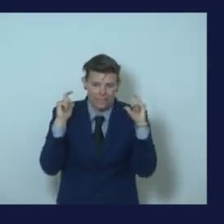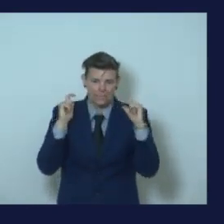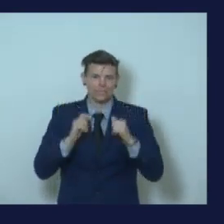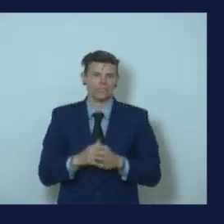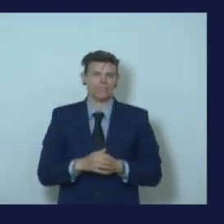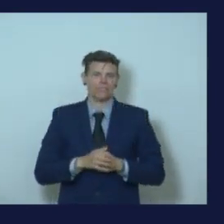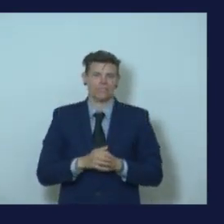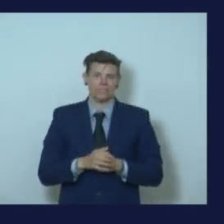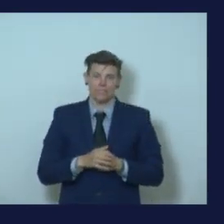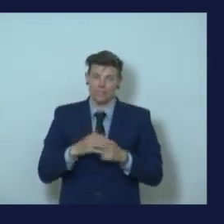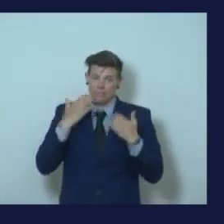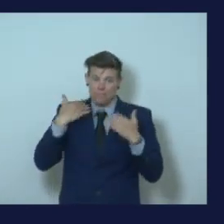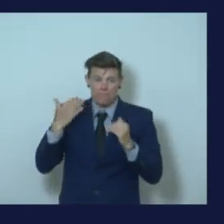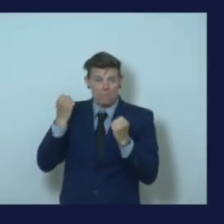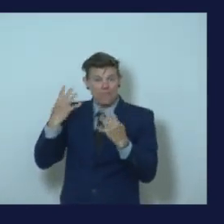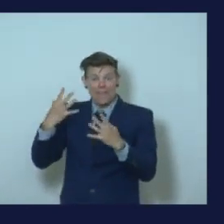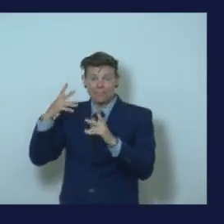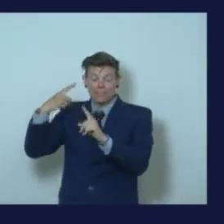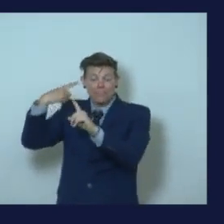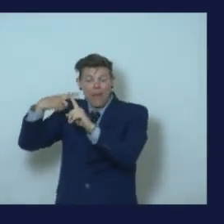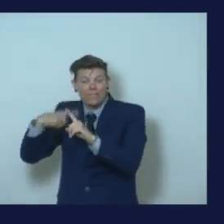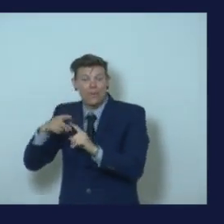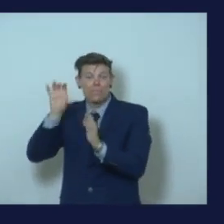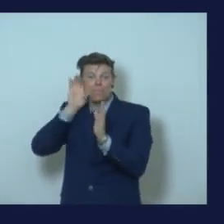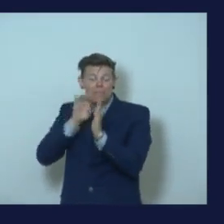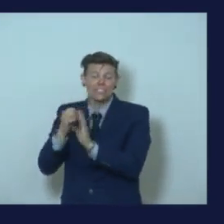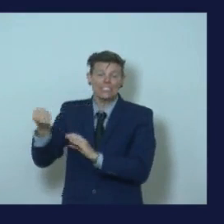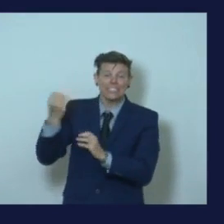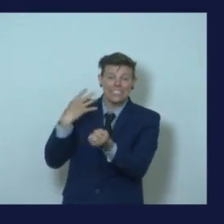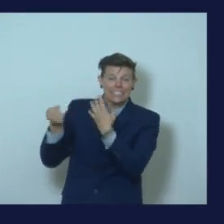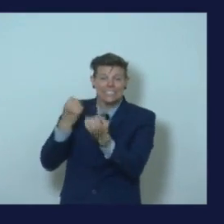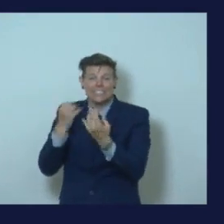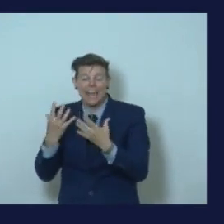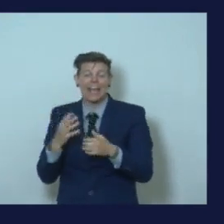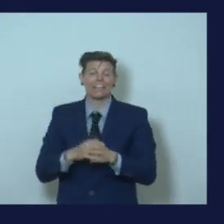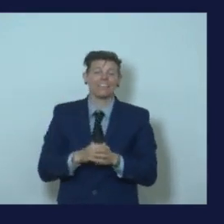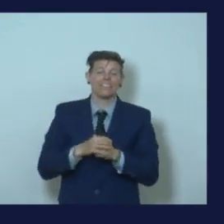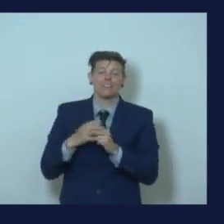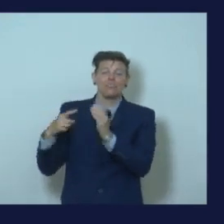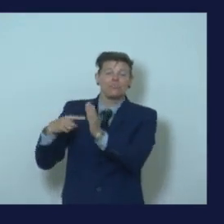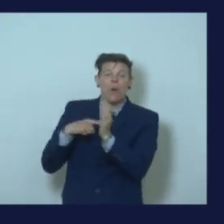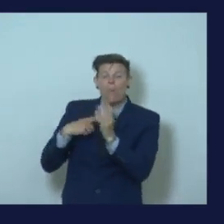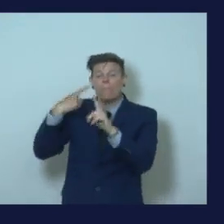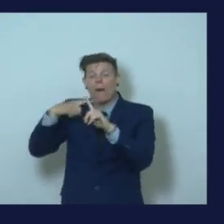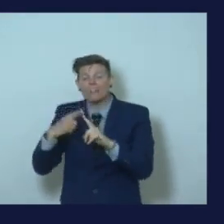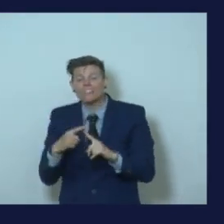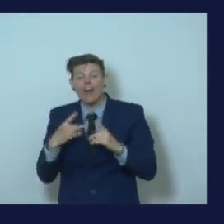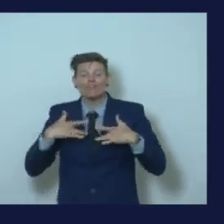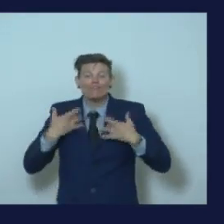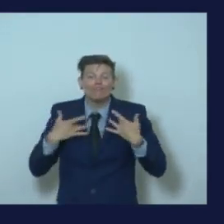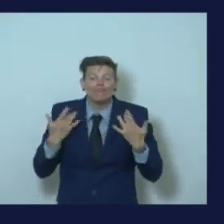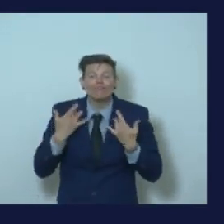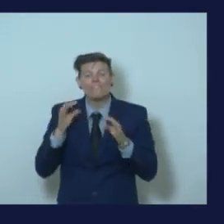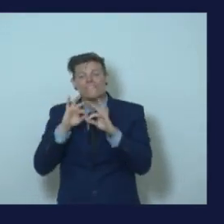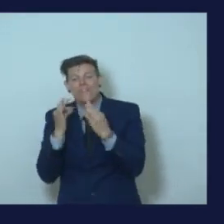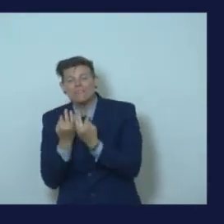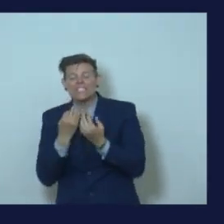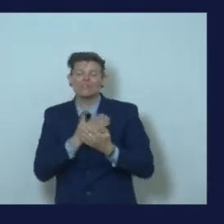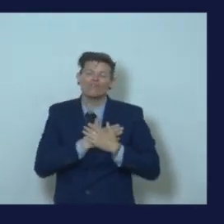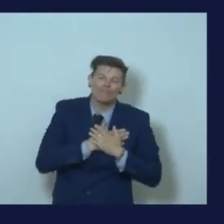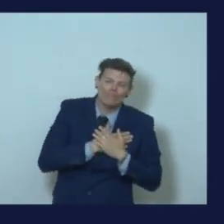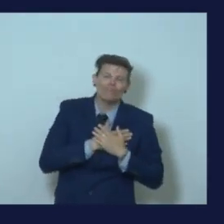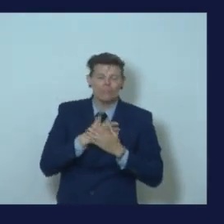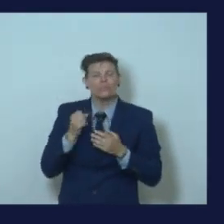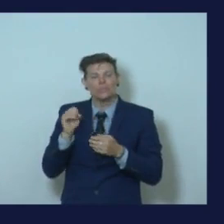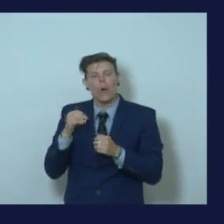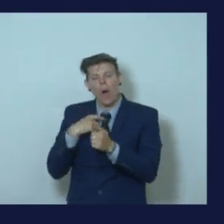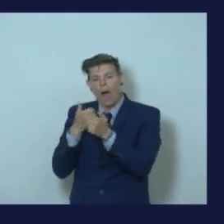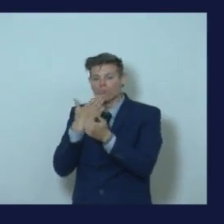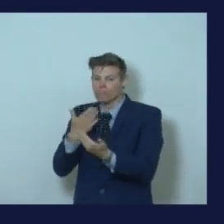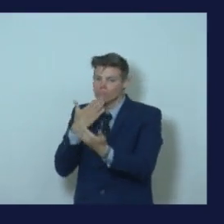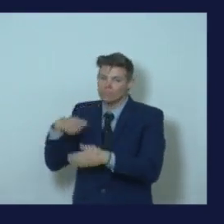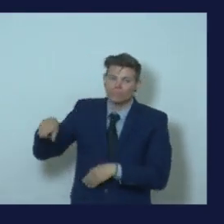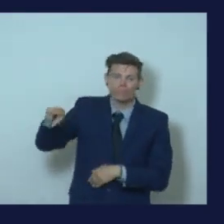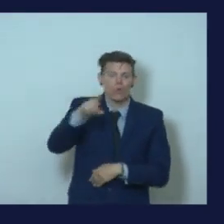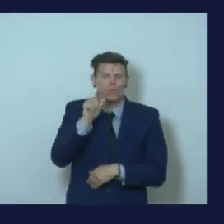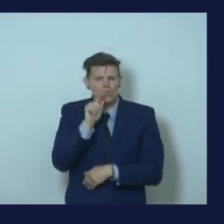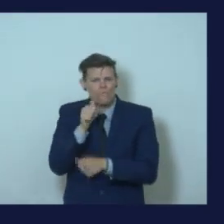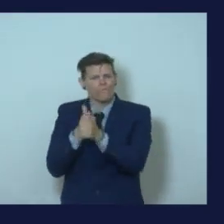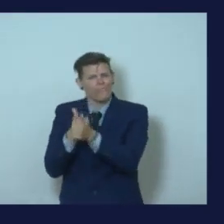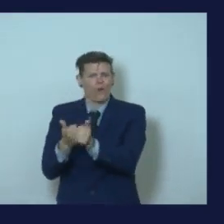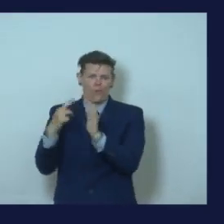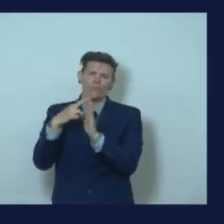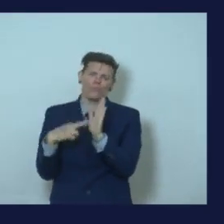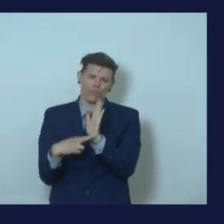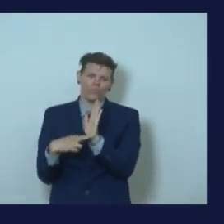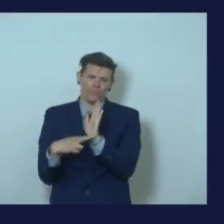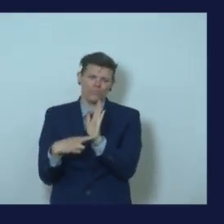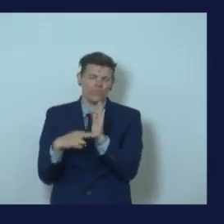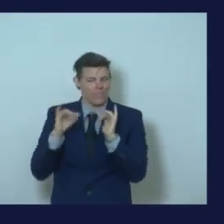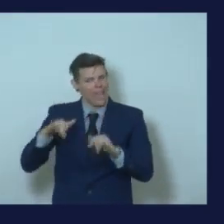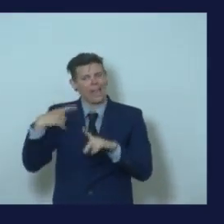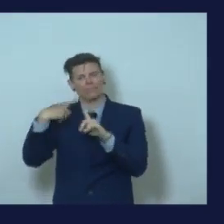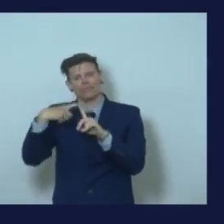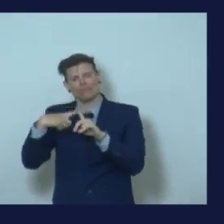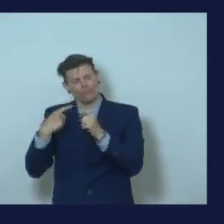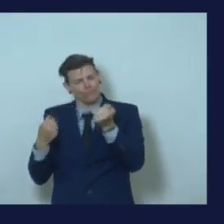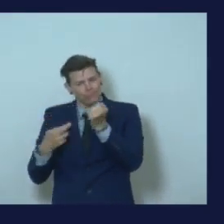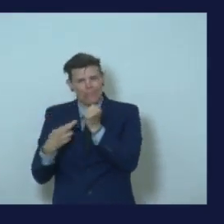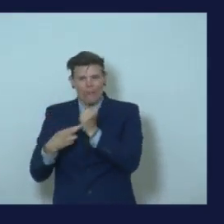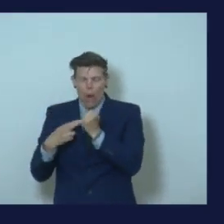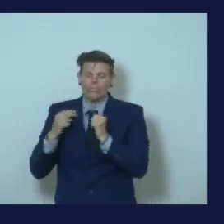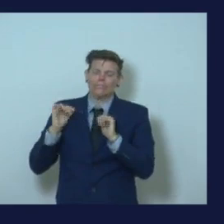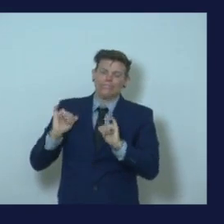PLEASE KEEP YOUR PHYSICAL DISTANCE AND WEAR A FACE COVERING AND I GET LOTS OF POSITIVE REPORTS AND PHOTOS AND SOCIAL MEDIA IS FULL OF VERY POSITIVE STORIES ABOUT NEW